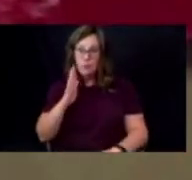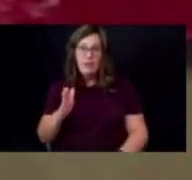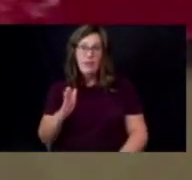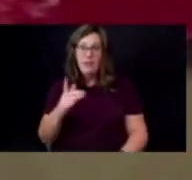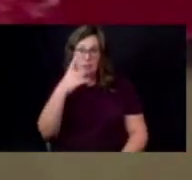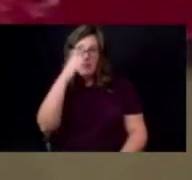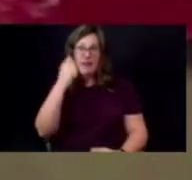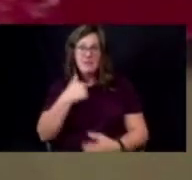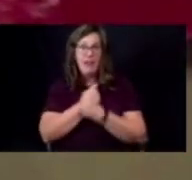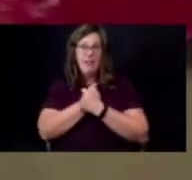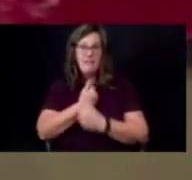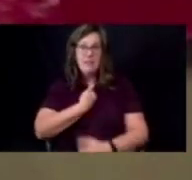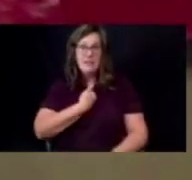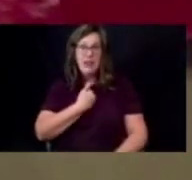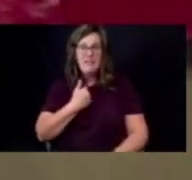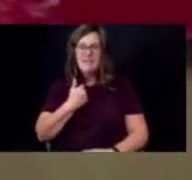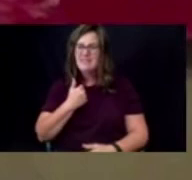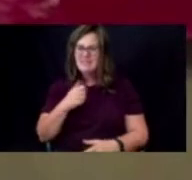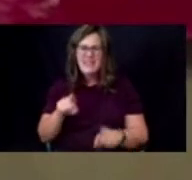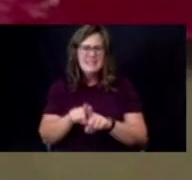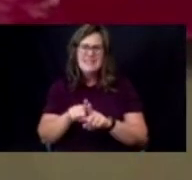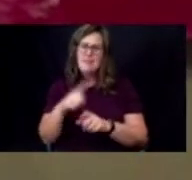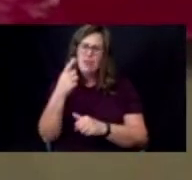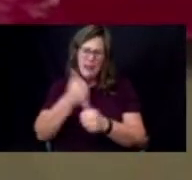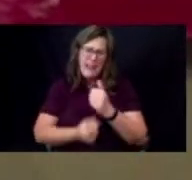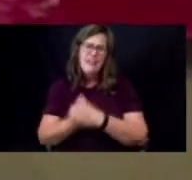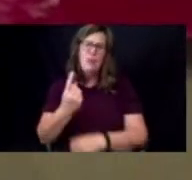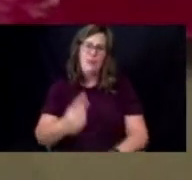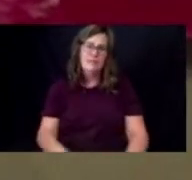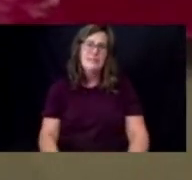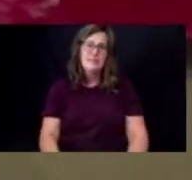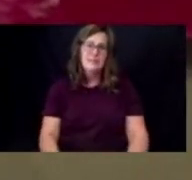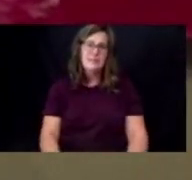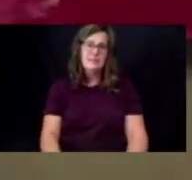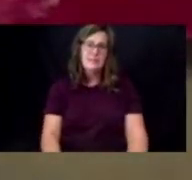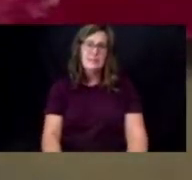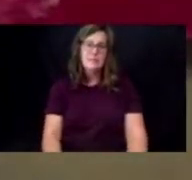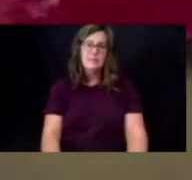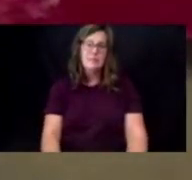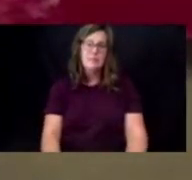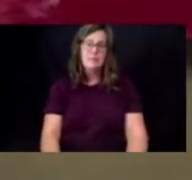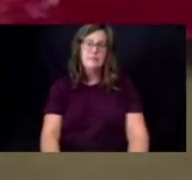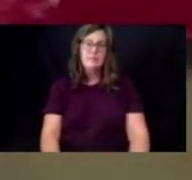and that goes with anybody so uh i i'm not going to say the person who quote